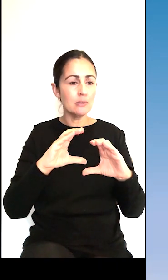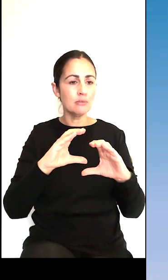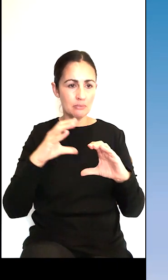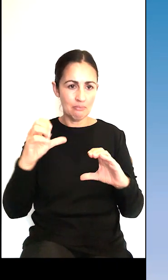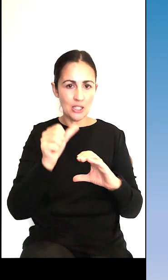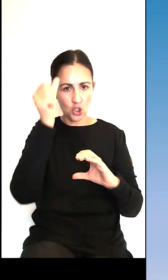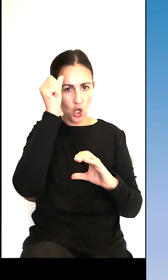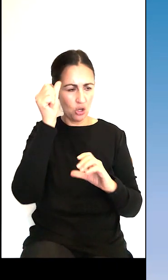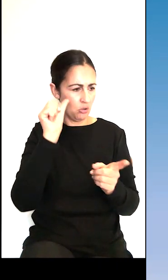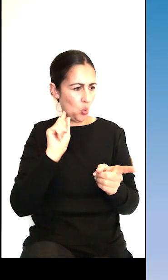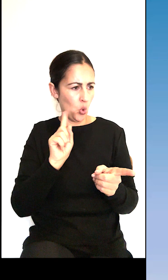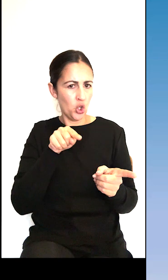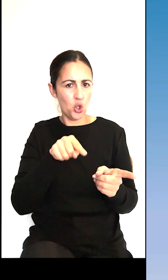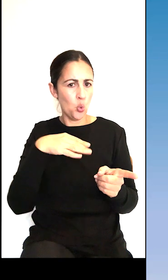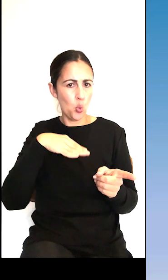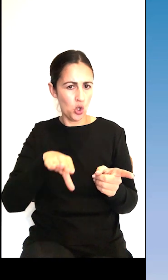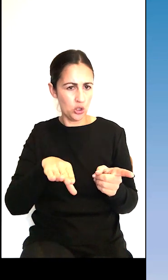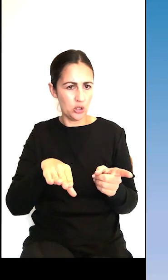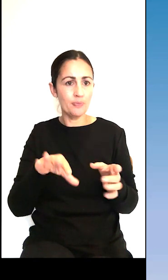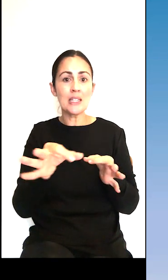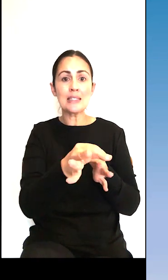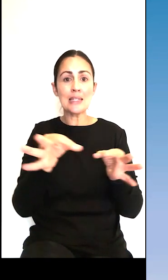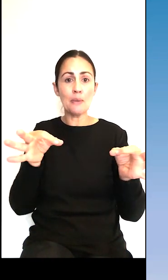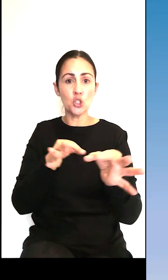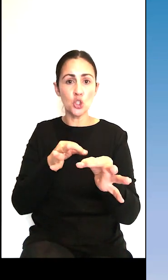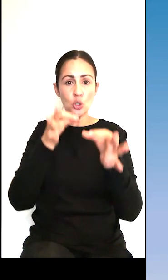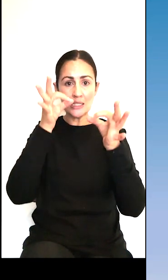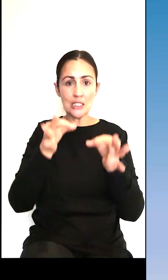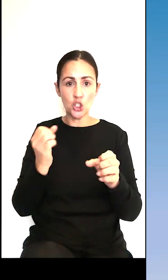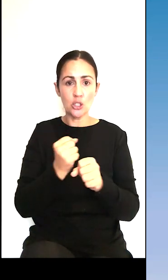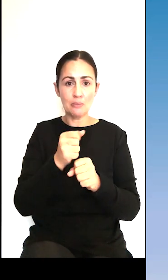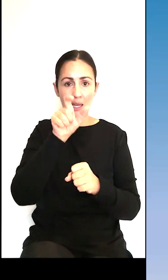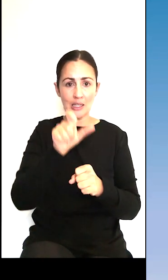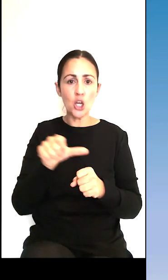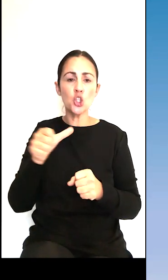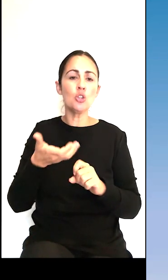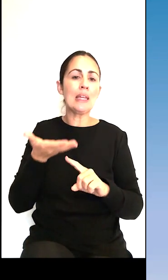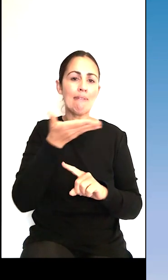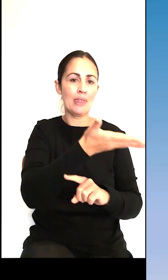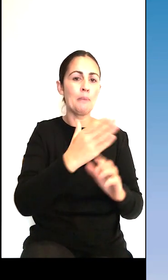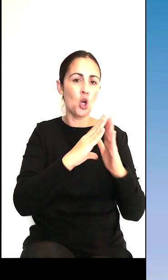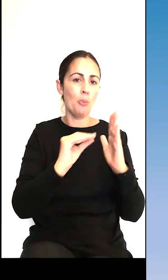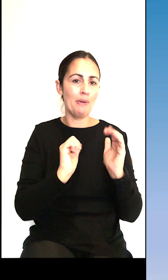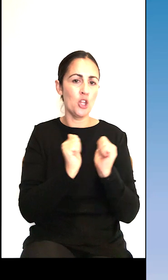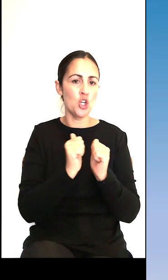So your substitute decision maker needs a certified copy. It's also good to share it with other family members